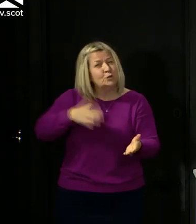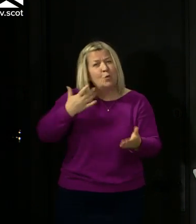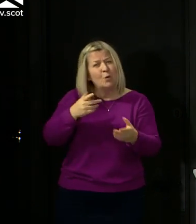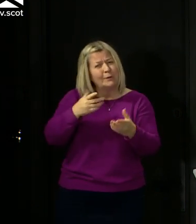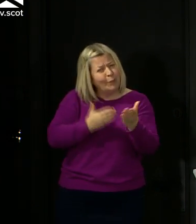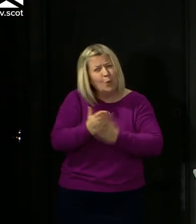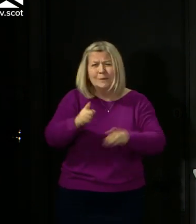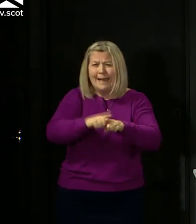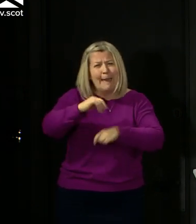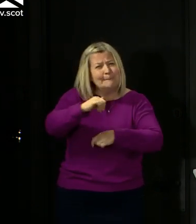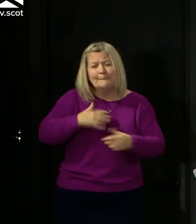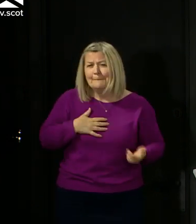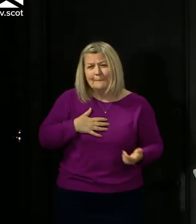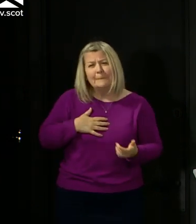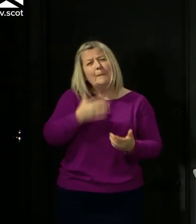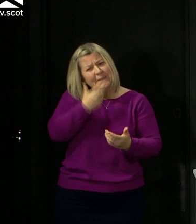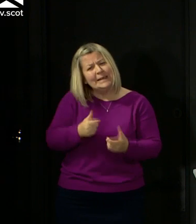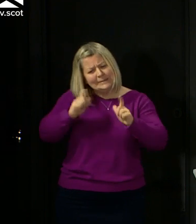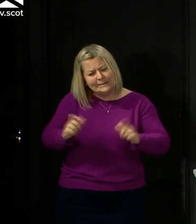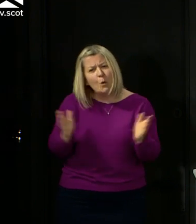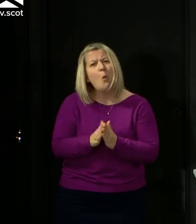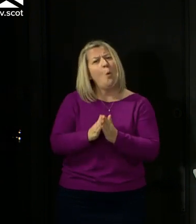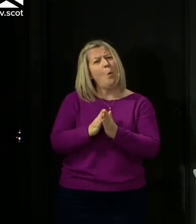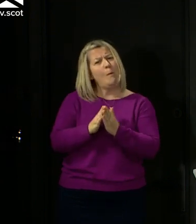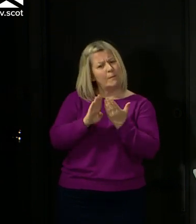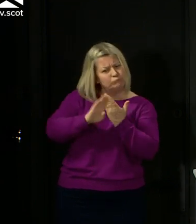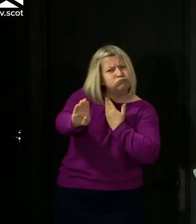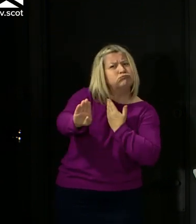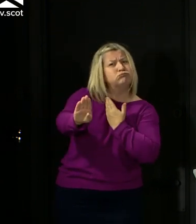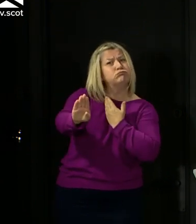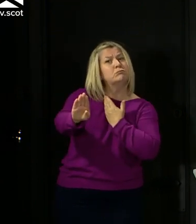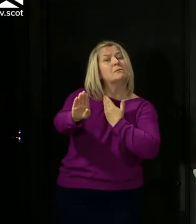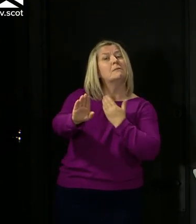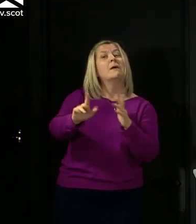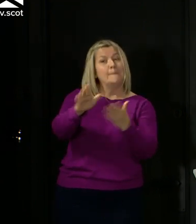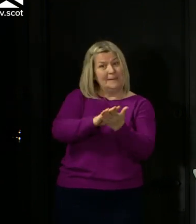'Stay in the house, social distance. That is the way to keep people you love safe.'